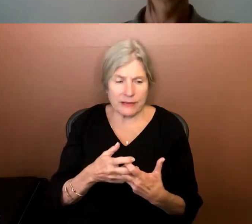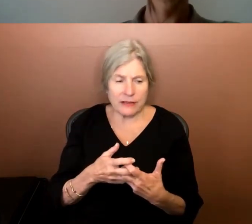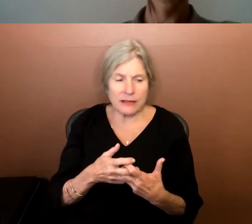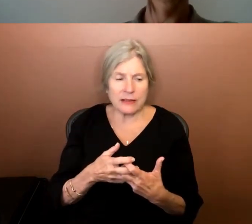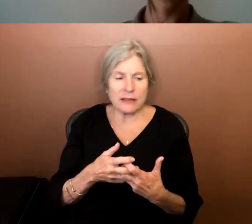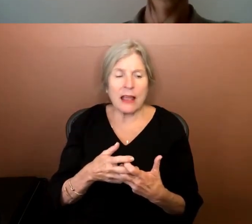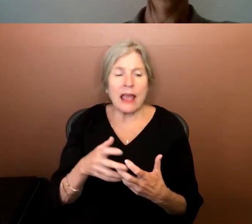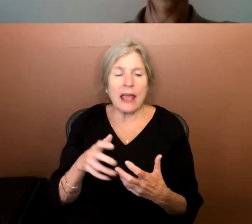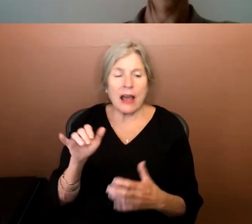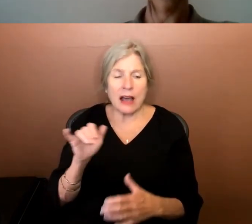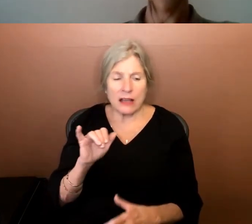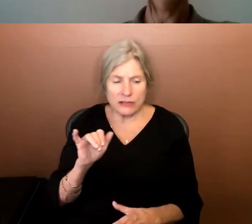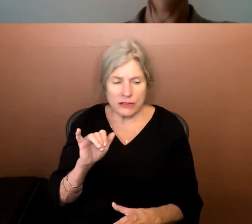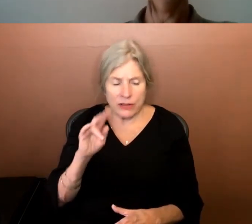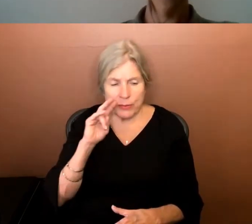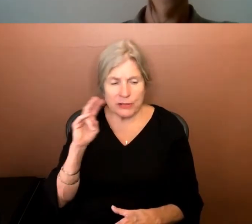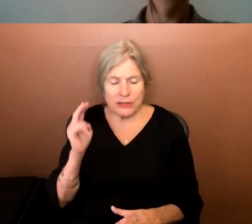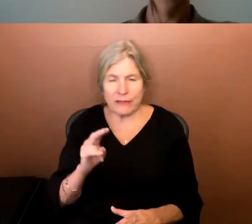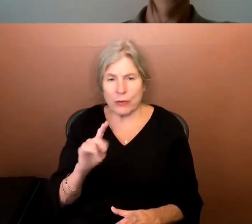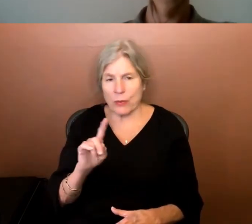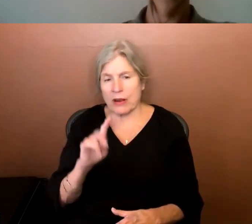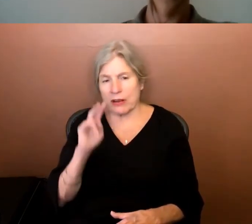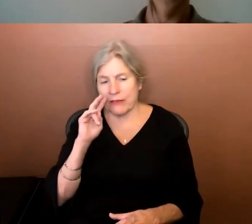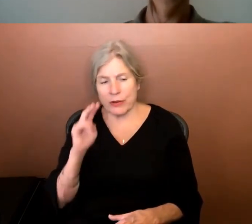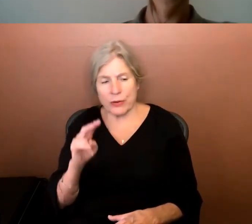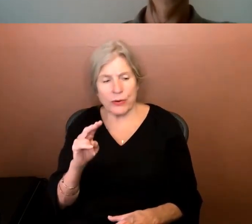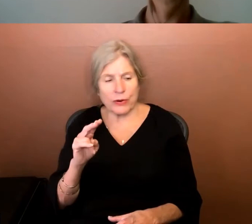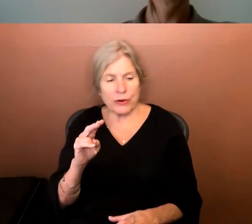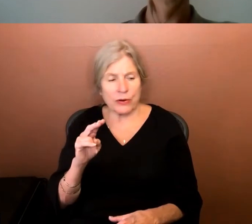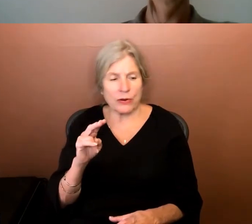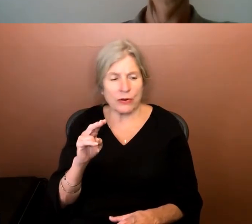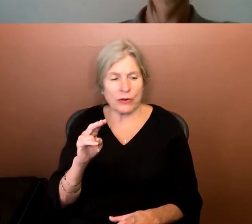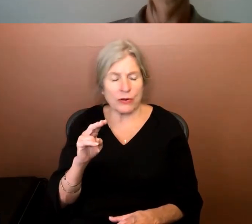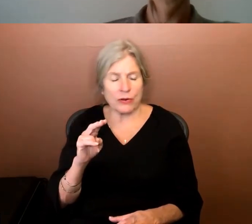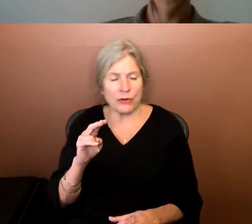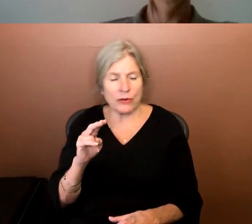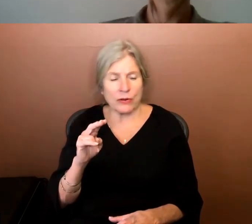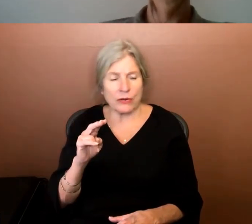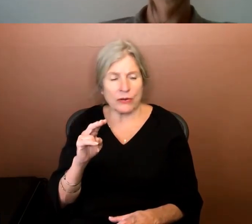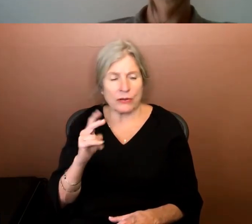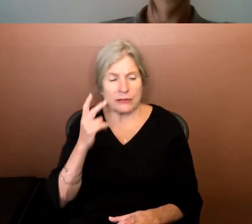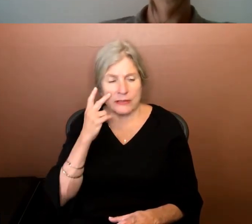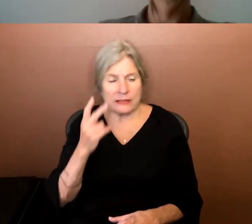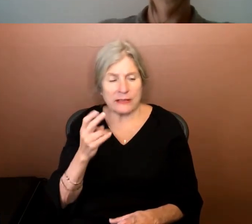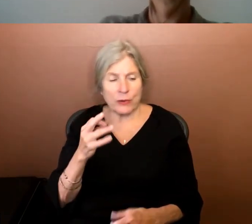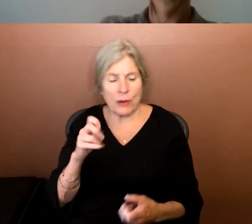kind of perspective from which you are viewing events. If you would like to standstill as a character